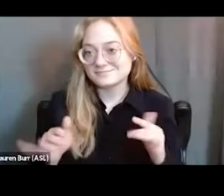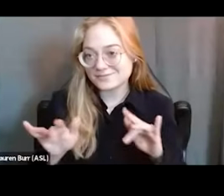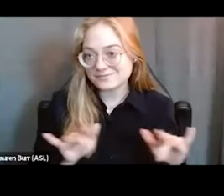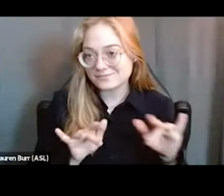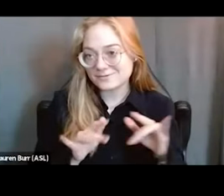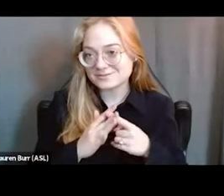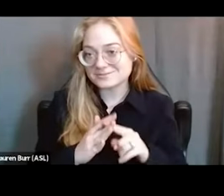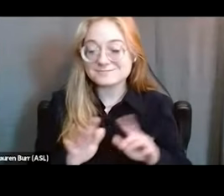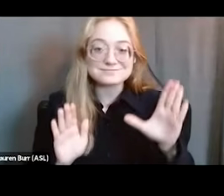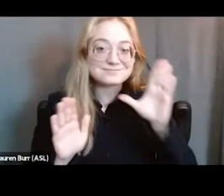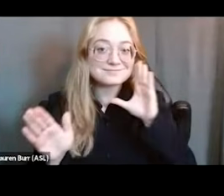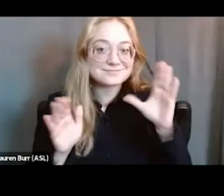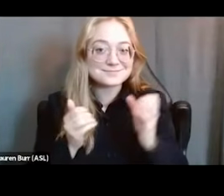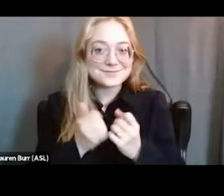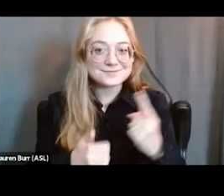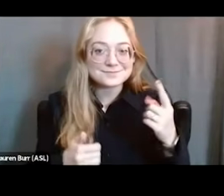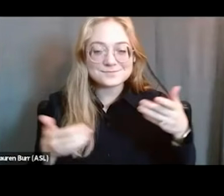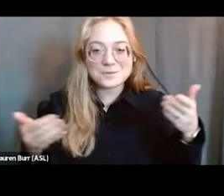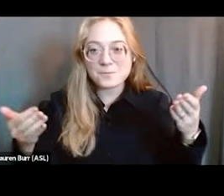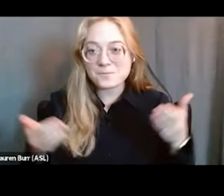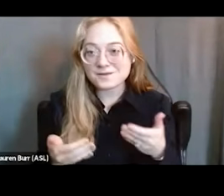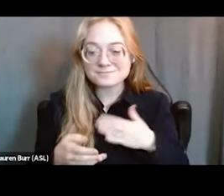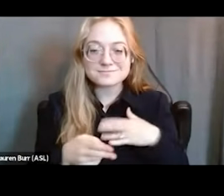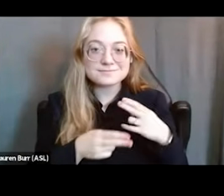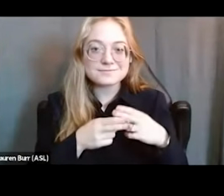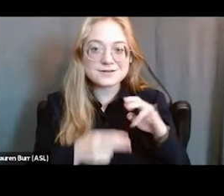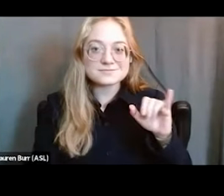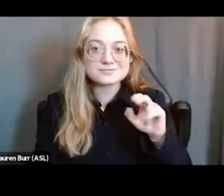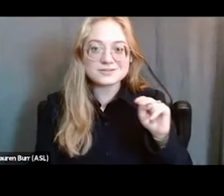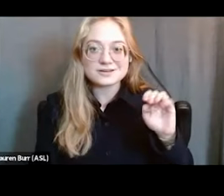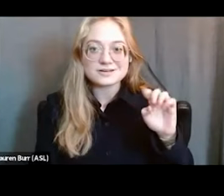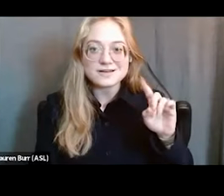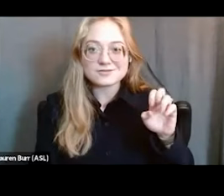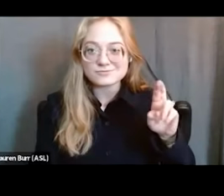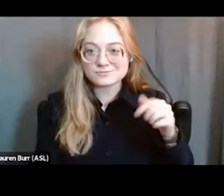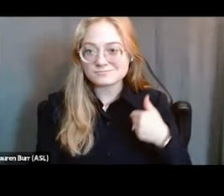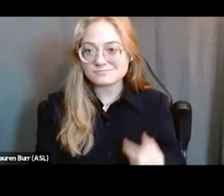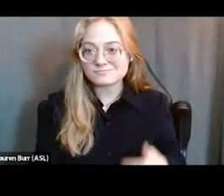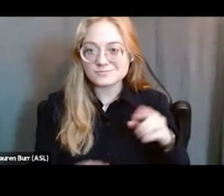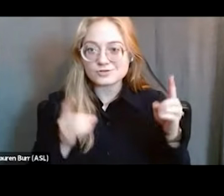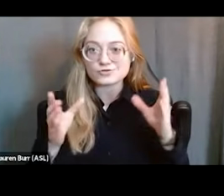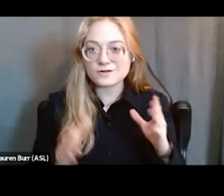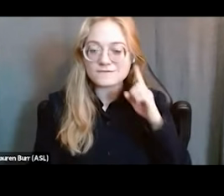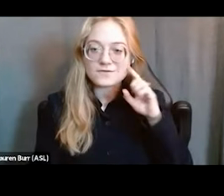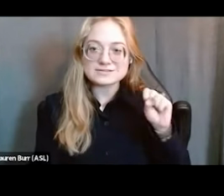Hi everyone, and welcome. My name is Jen Elder, I'm the director of SAMHSA's Homeless and Housing Resource Center,